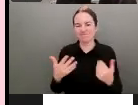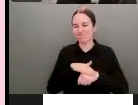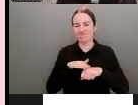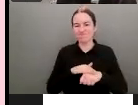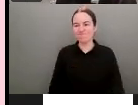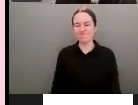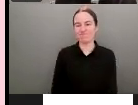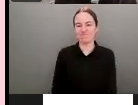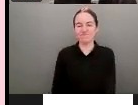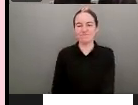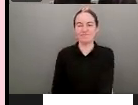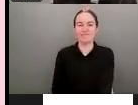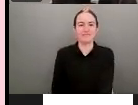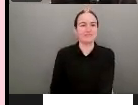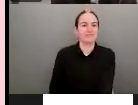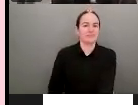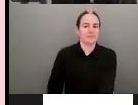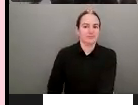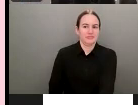There were couple of questions